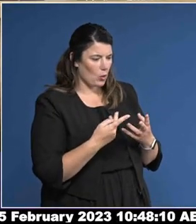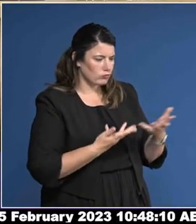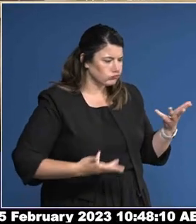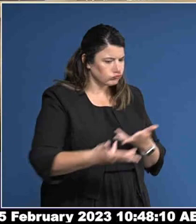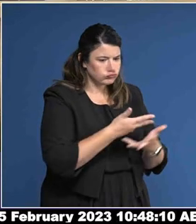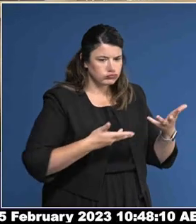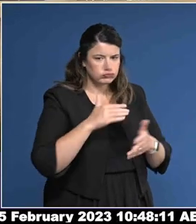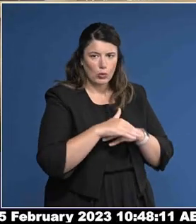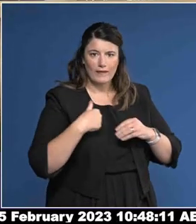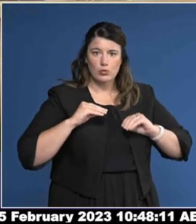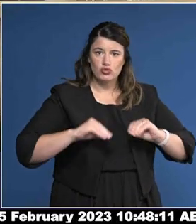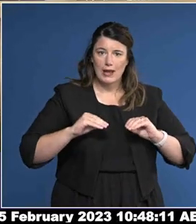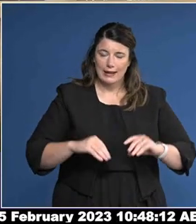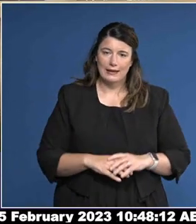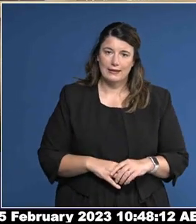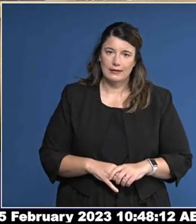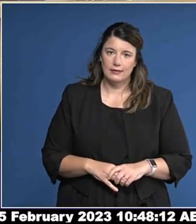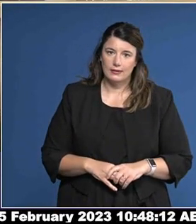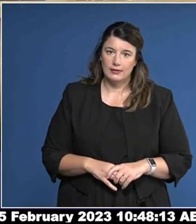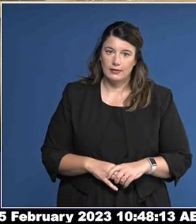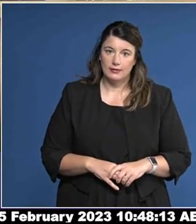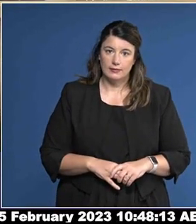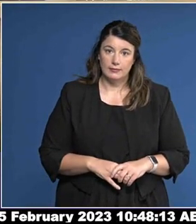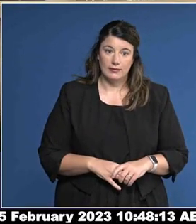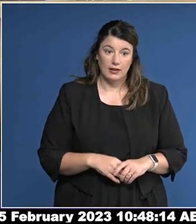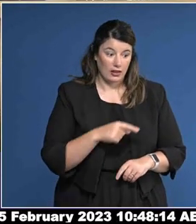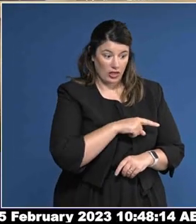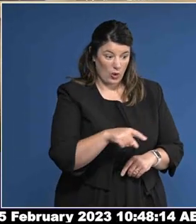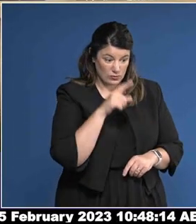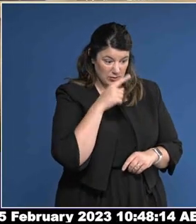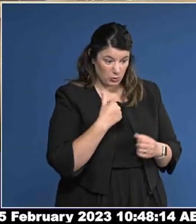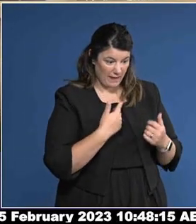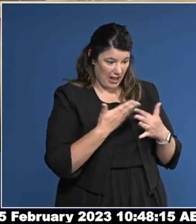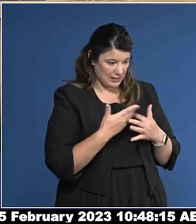So we have access to those people right now. We can provide them supports so we can employ them.